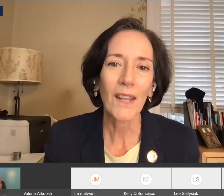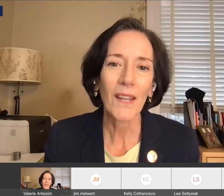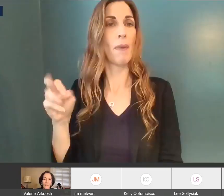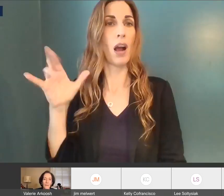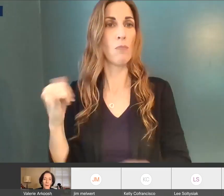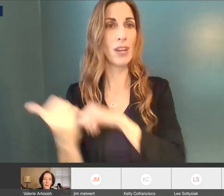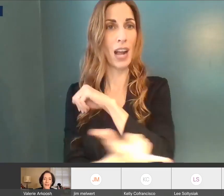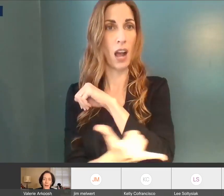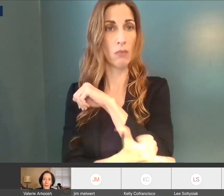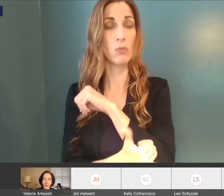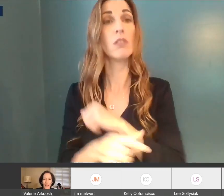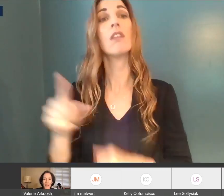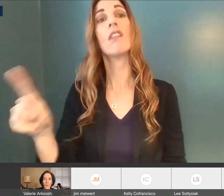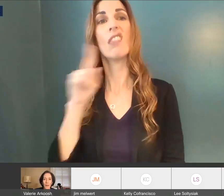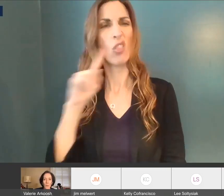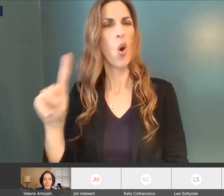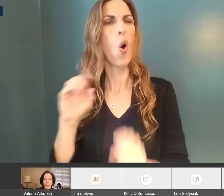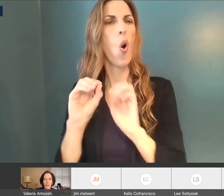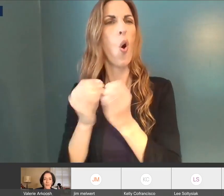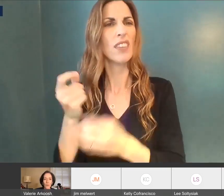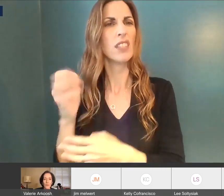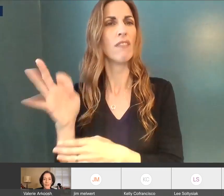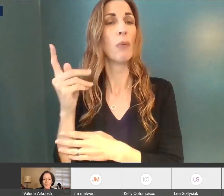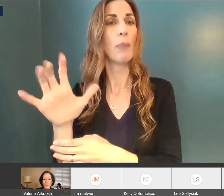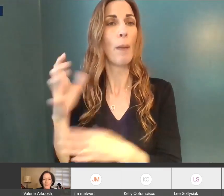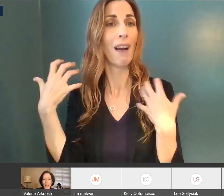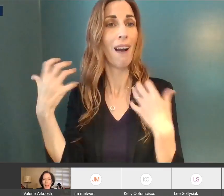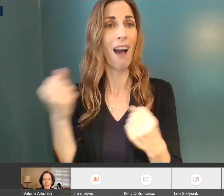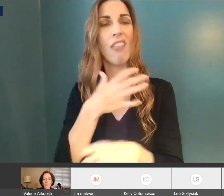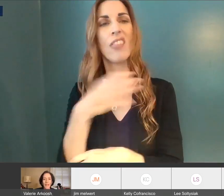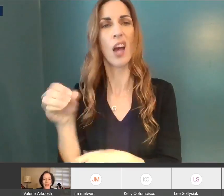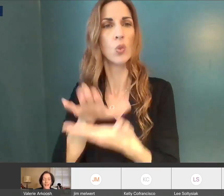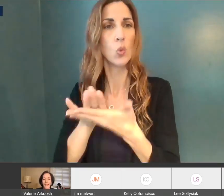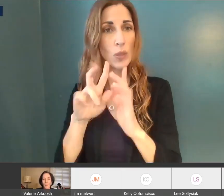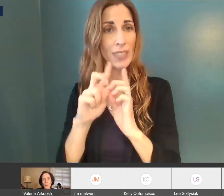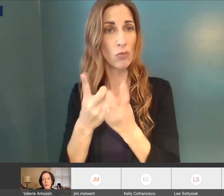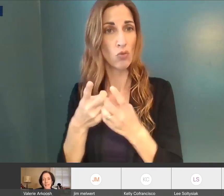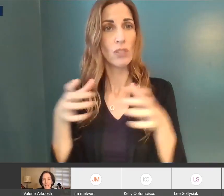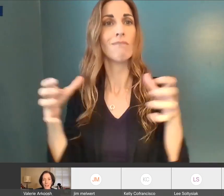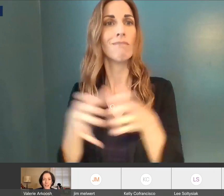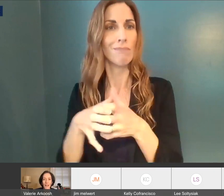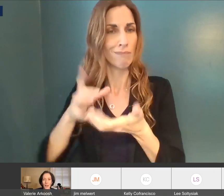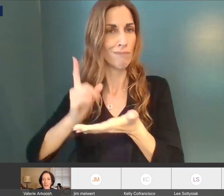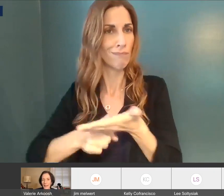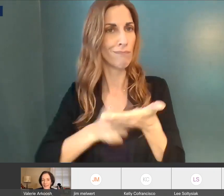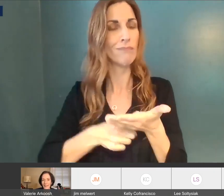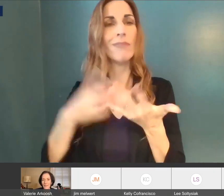Office of Public Health and our Montgomery County school districts have begun implementation of ACE-IT.